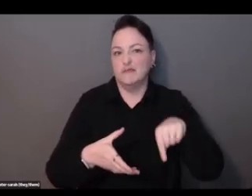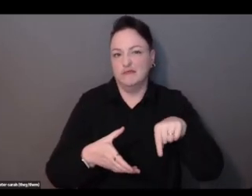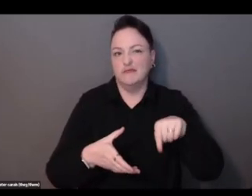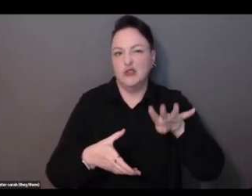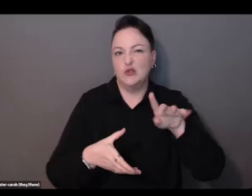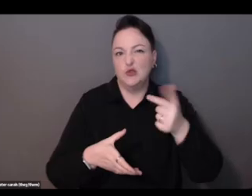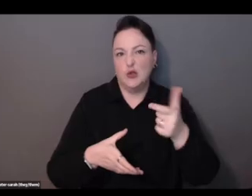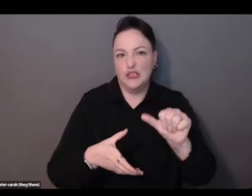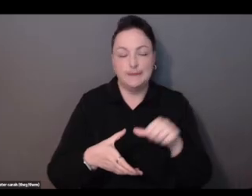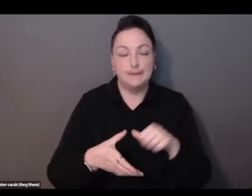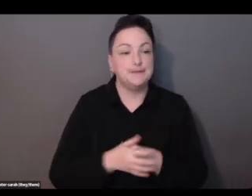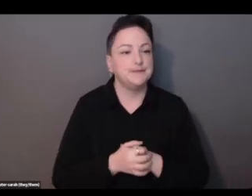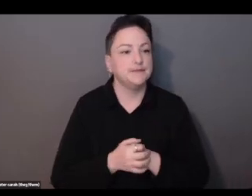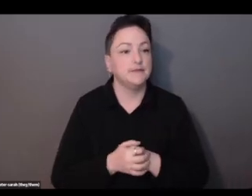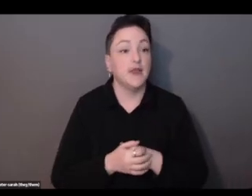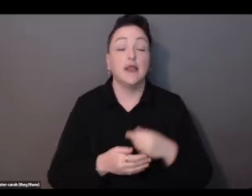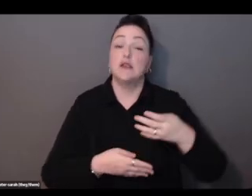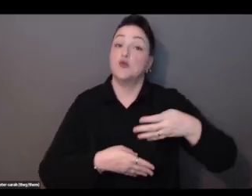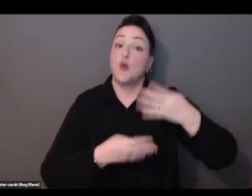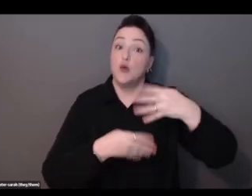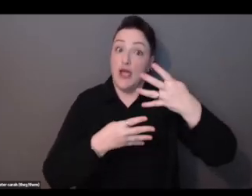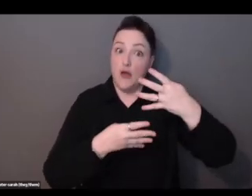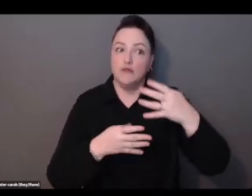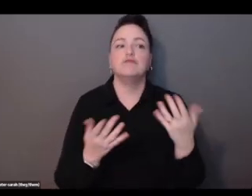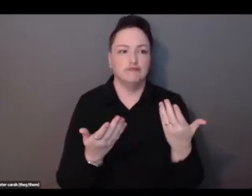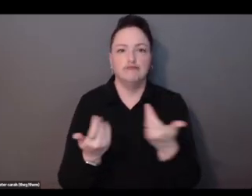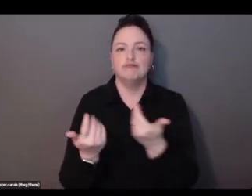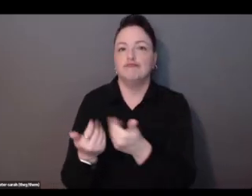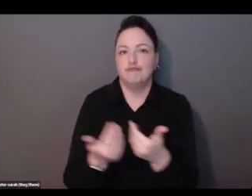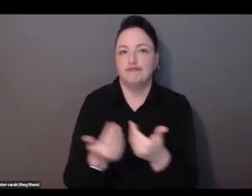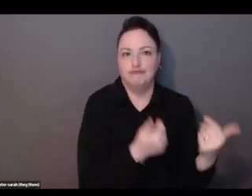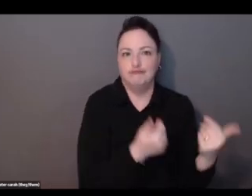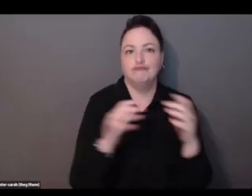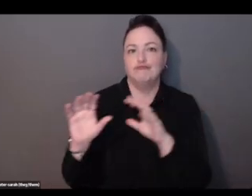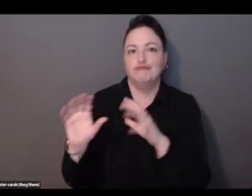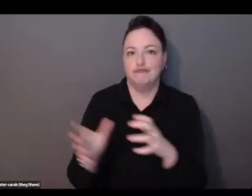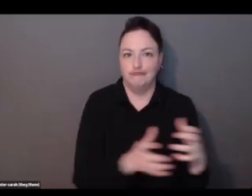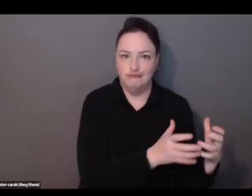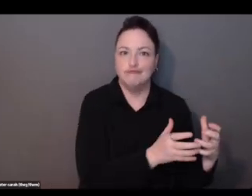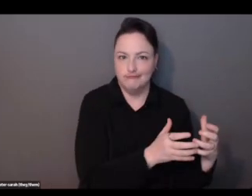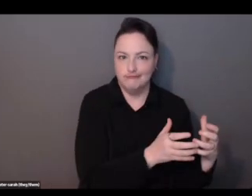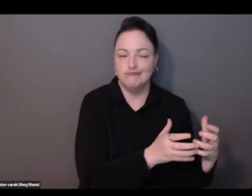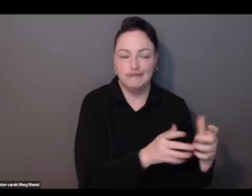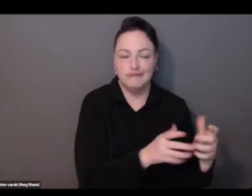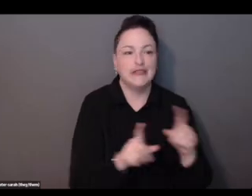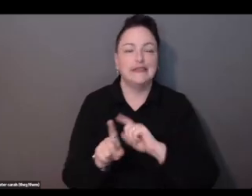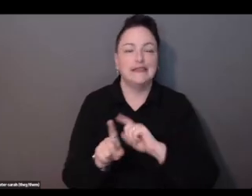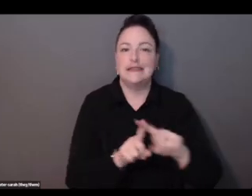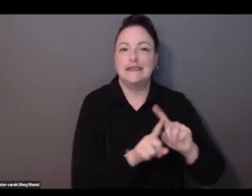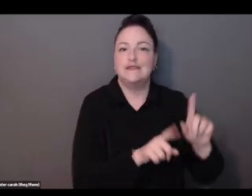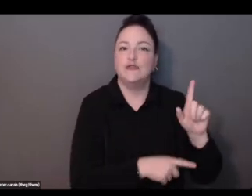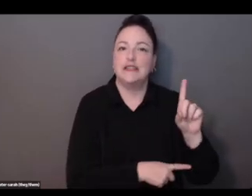we can again see the percent of adults now in Georgia who need LTSS across these different demographics.